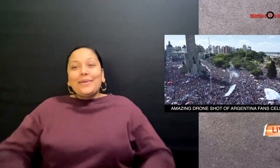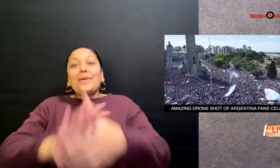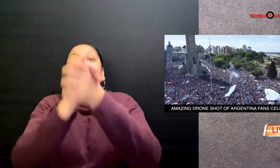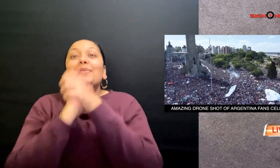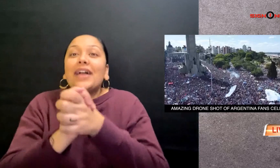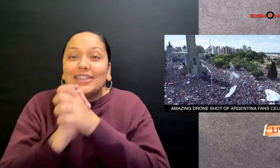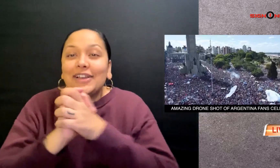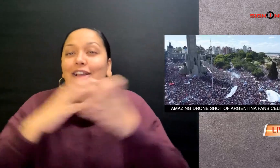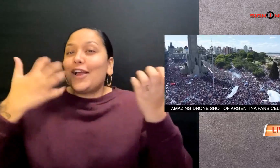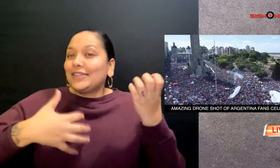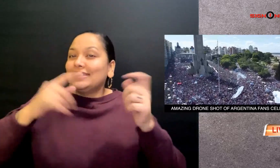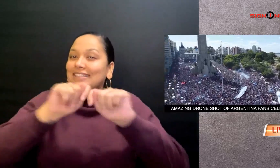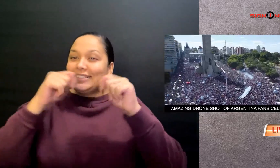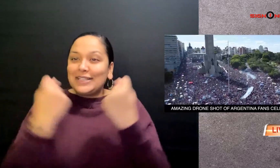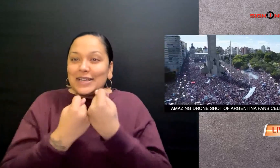congratulations Argentina